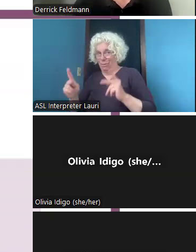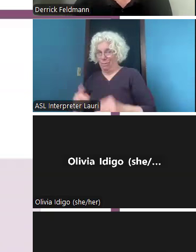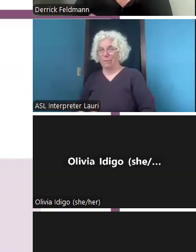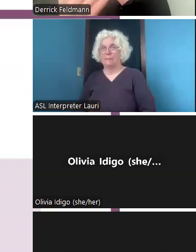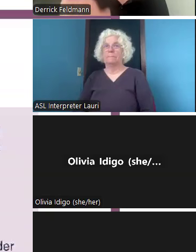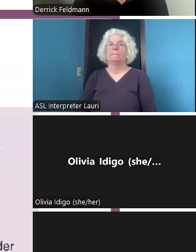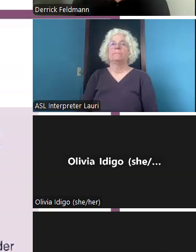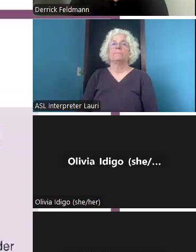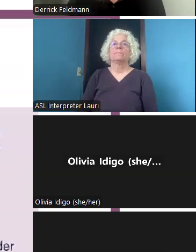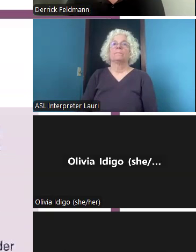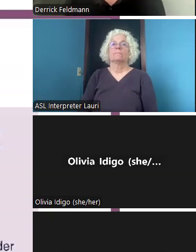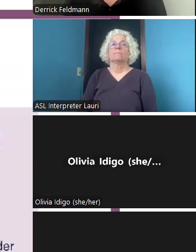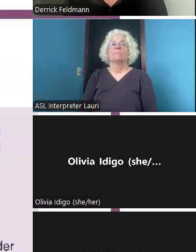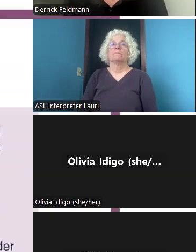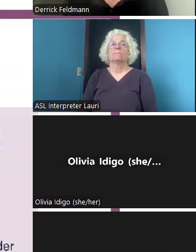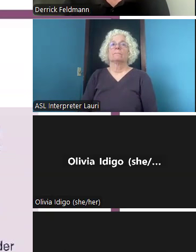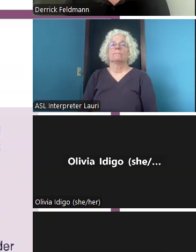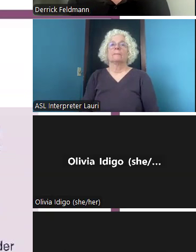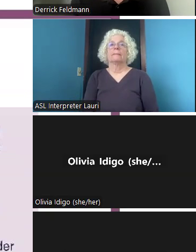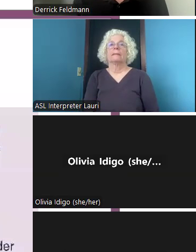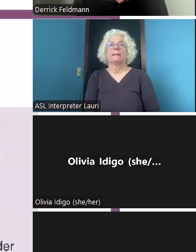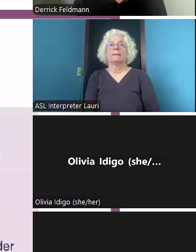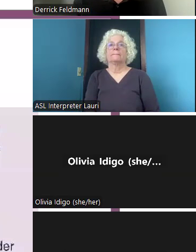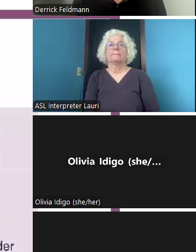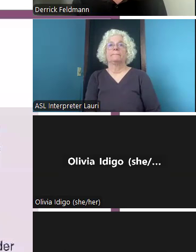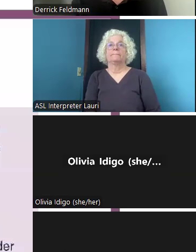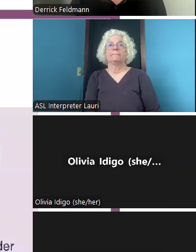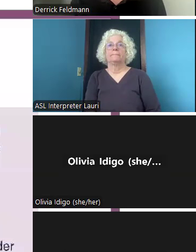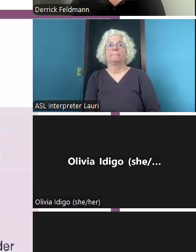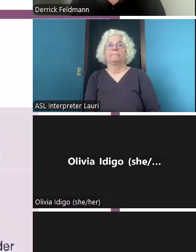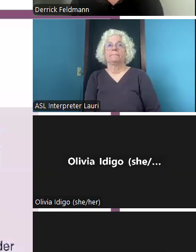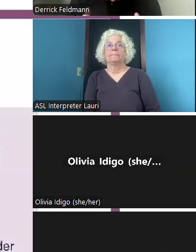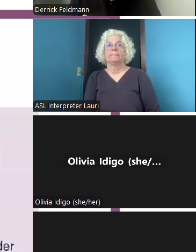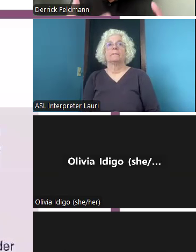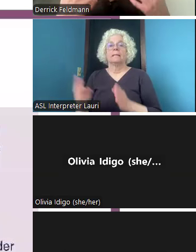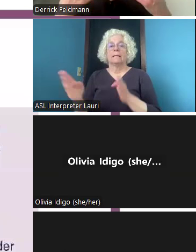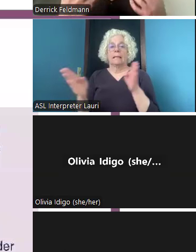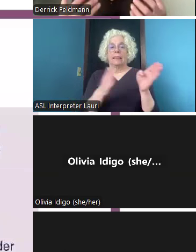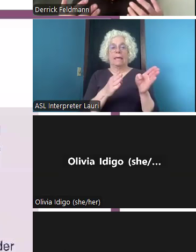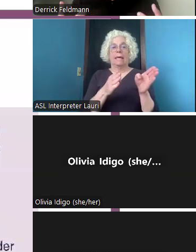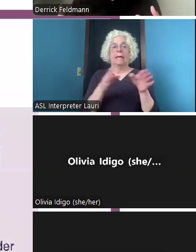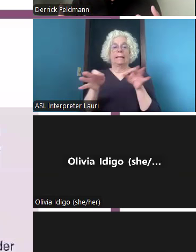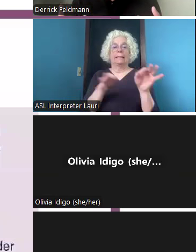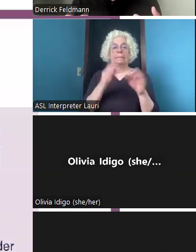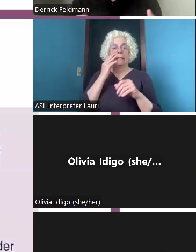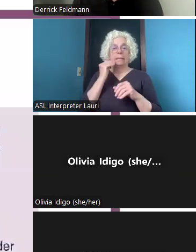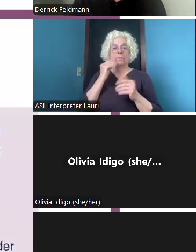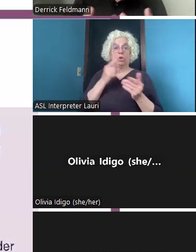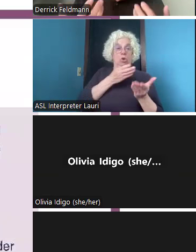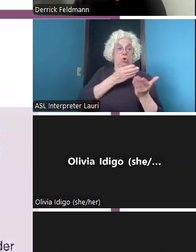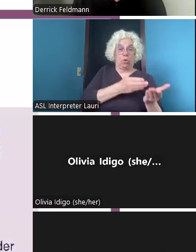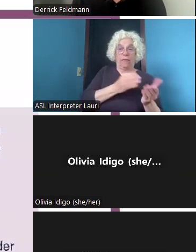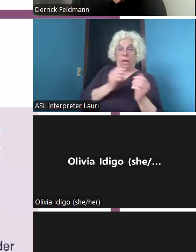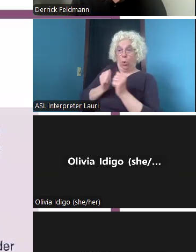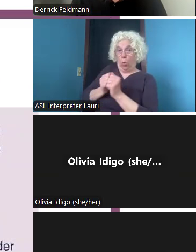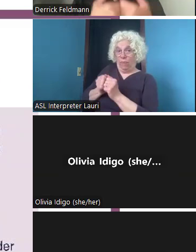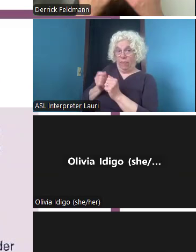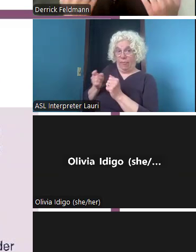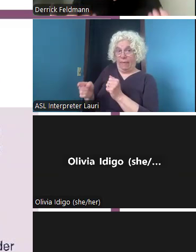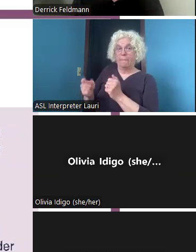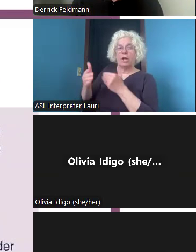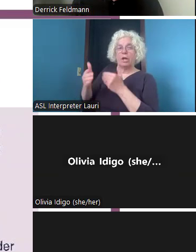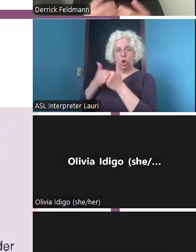All right, next slide talks a little bit further about that experience, right? Remember when they're with their loved one, it's being in close contact.